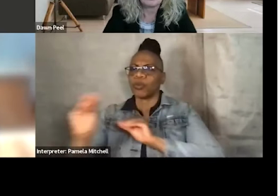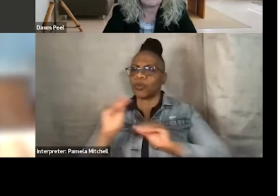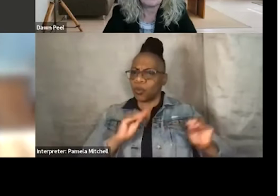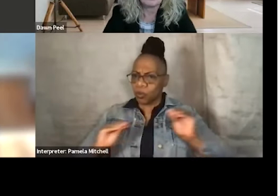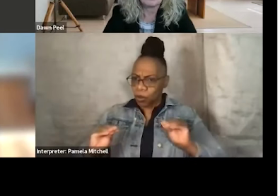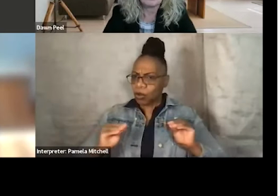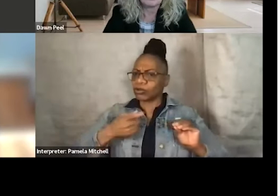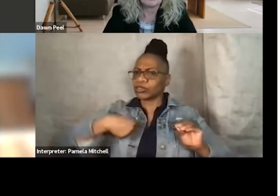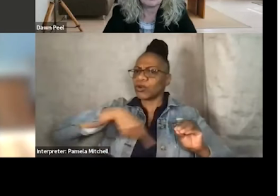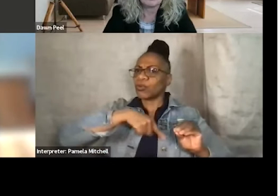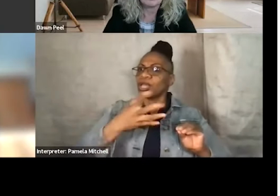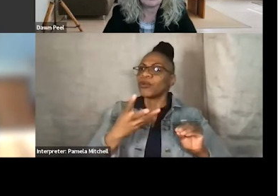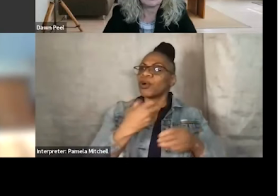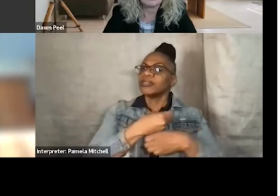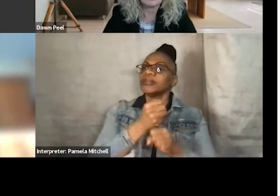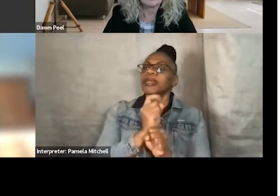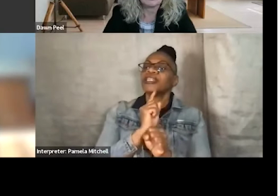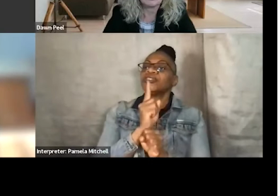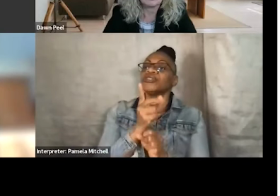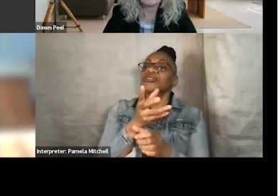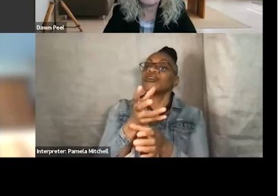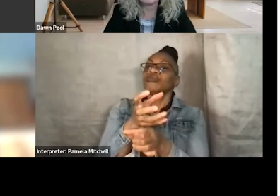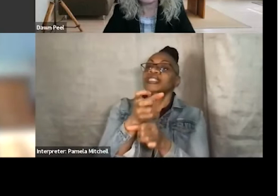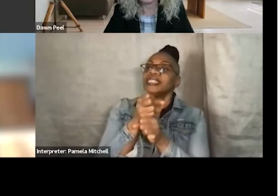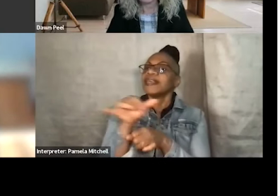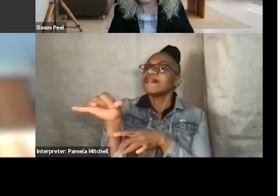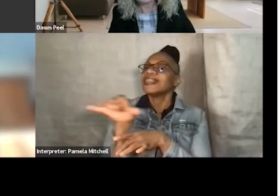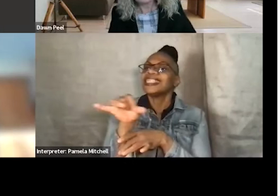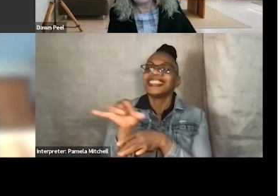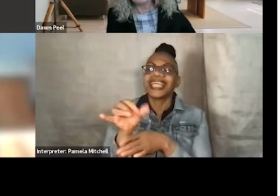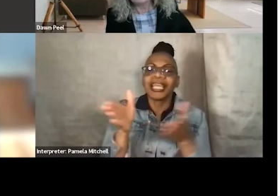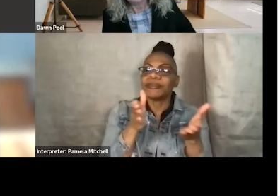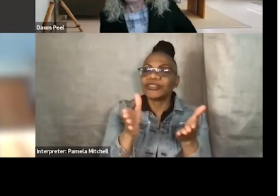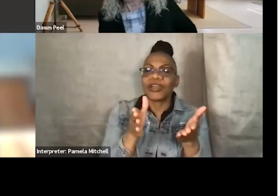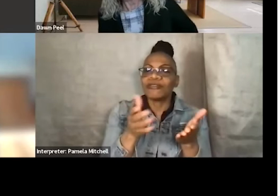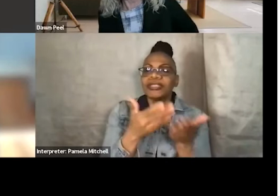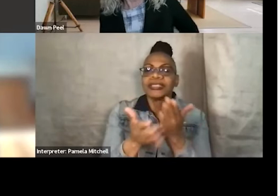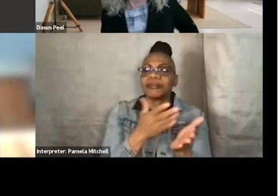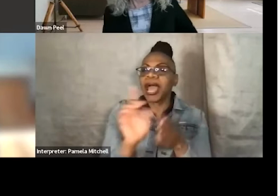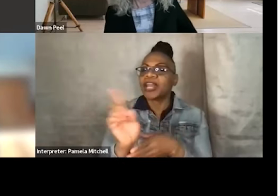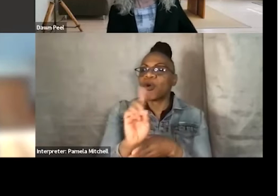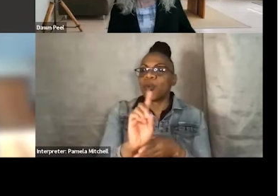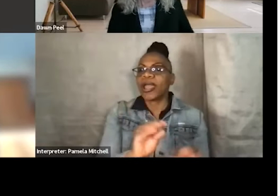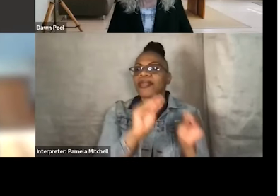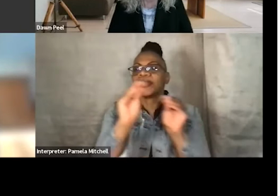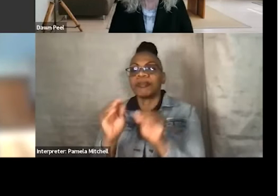they get the same service wherever they happen to land, should they need mobile crisis services.